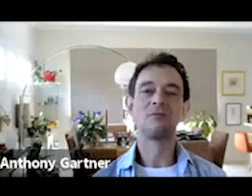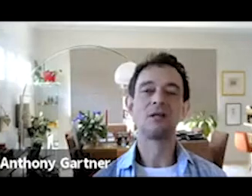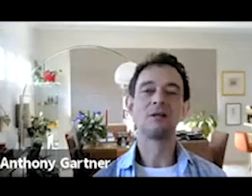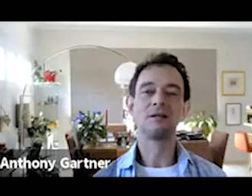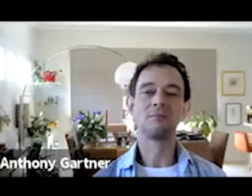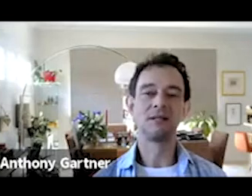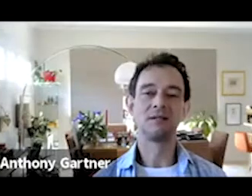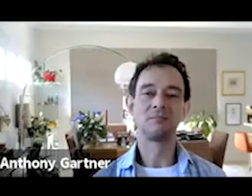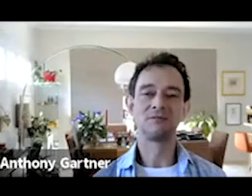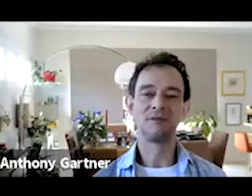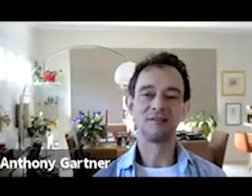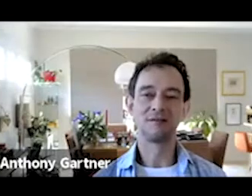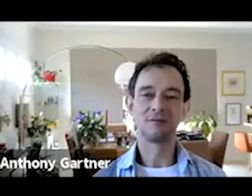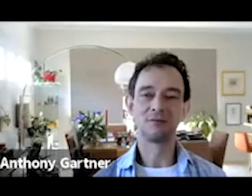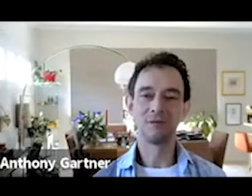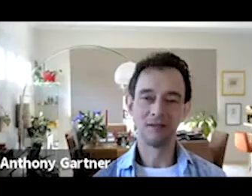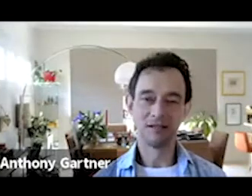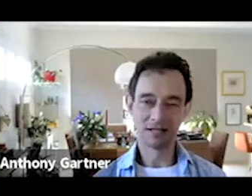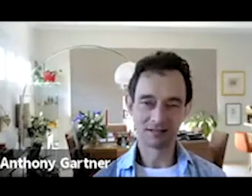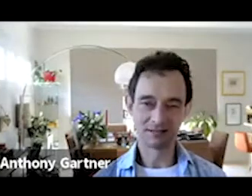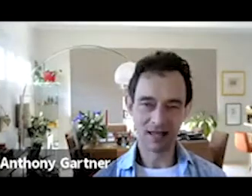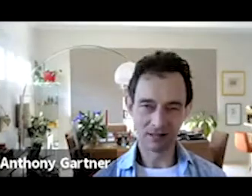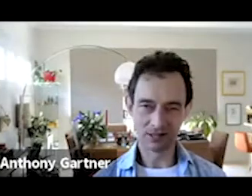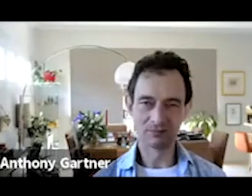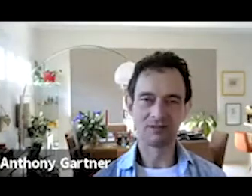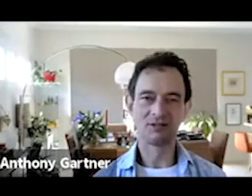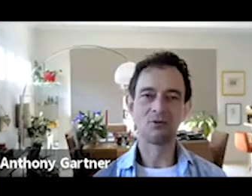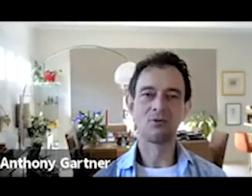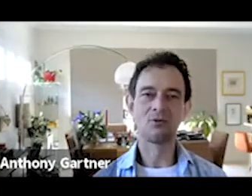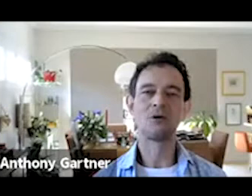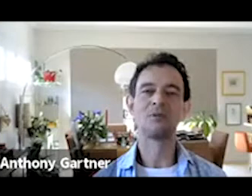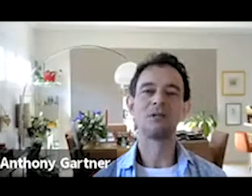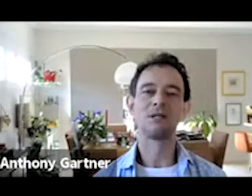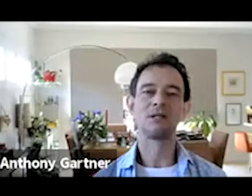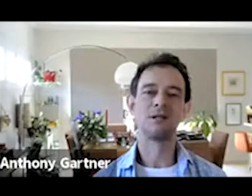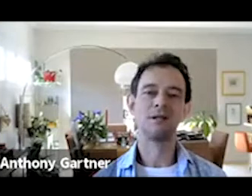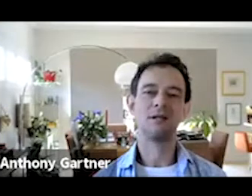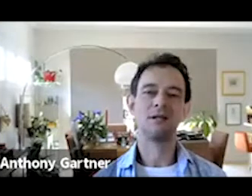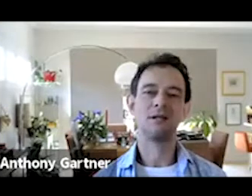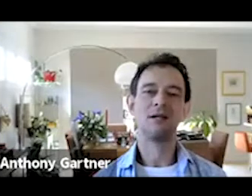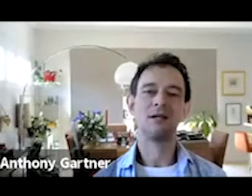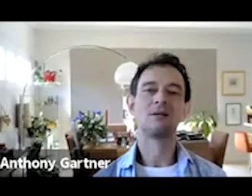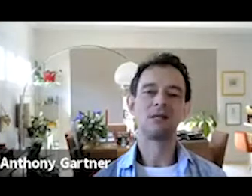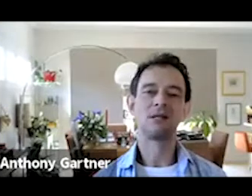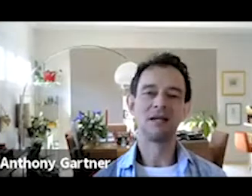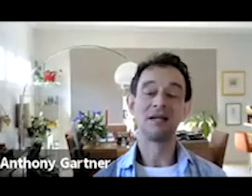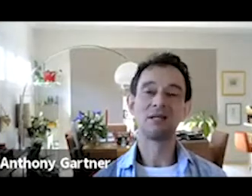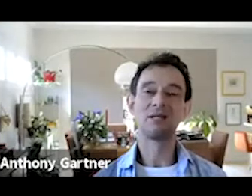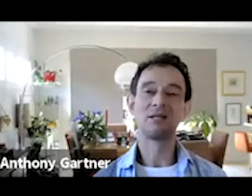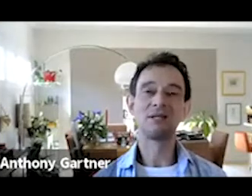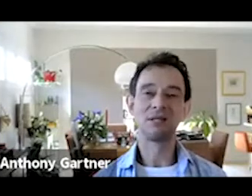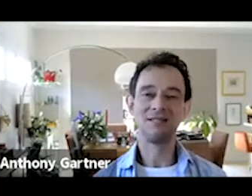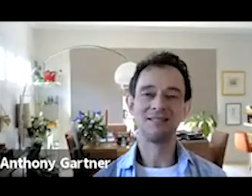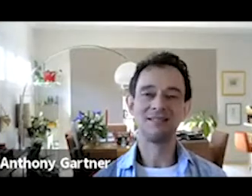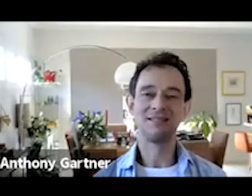recently completed the professional accessibility core competencies CPACC certification.